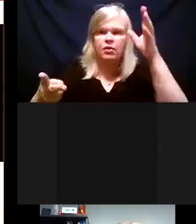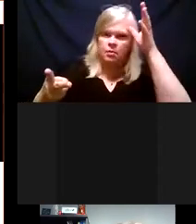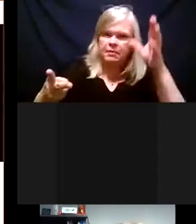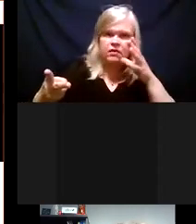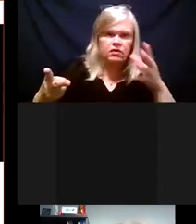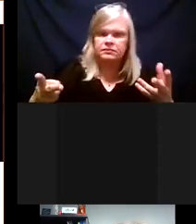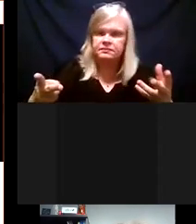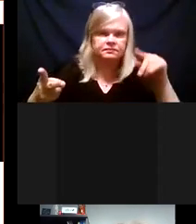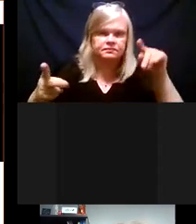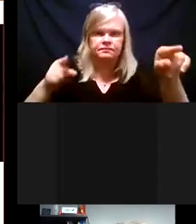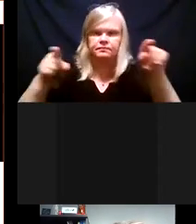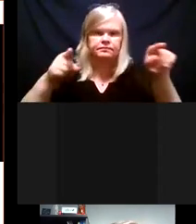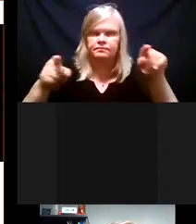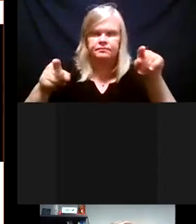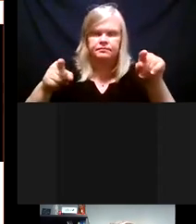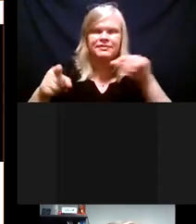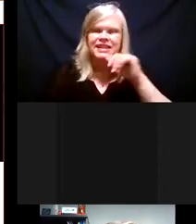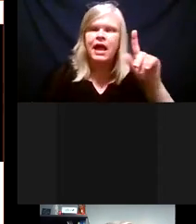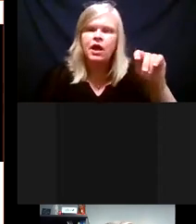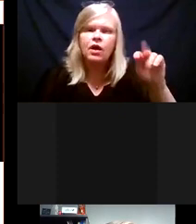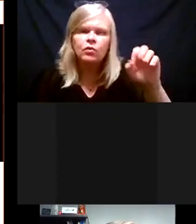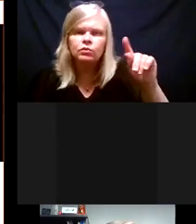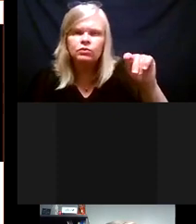SHOULD SAY TREATMENT, BUT SOME COURSE OF ACTION AND THE OTHER